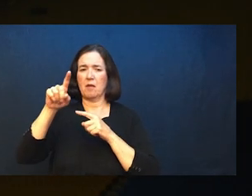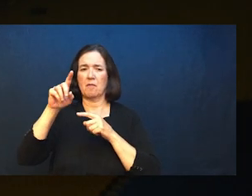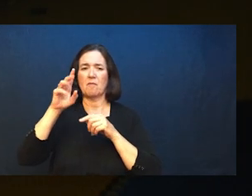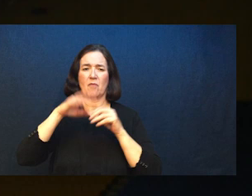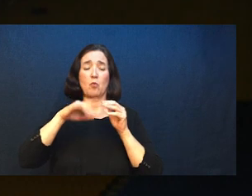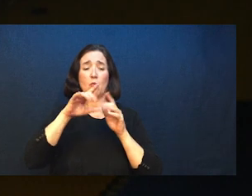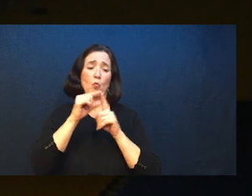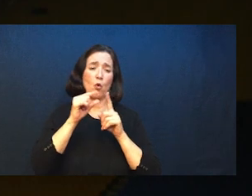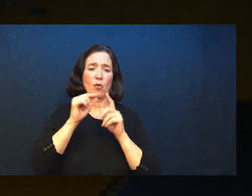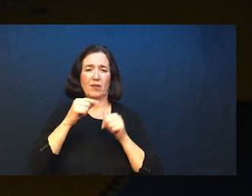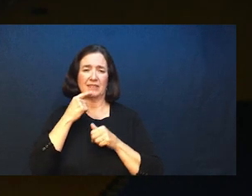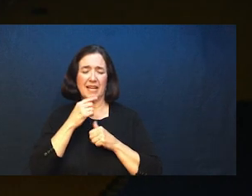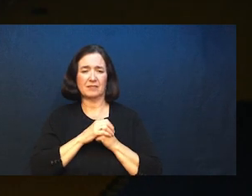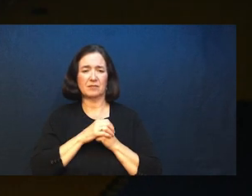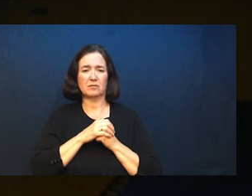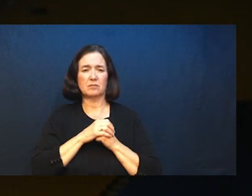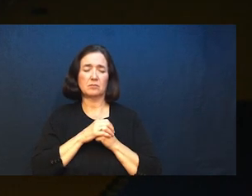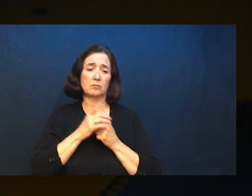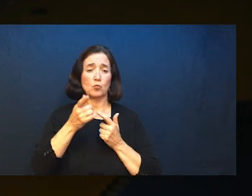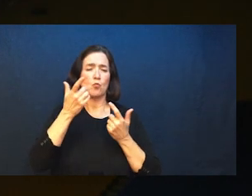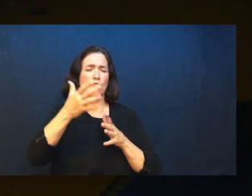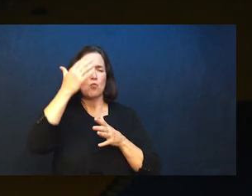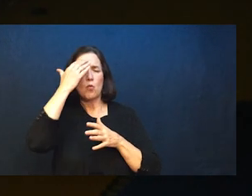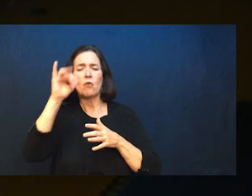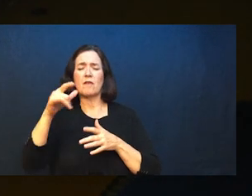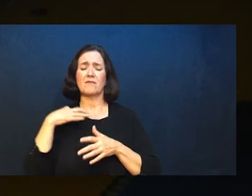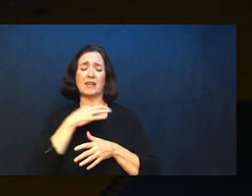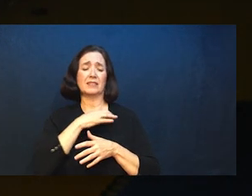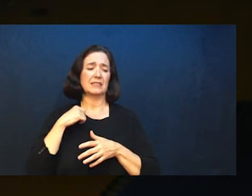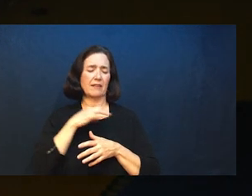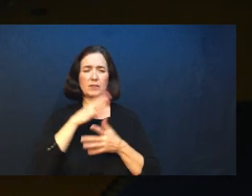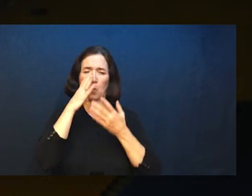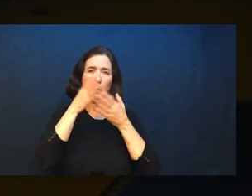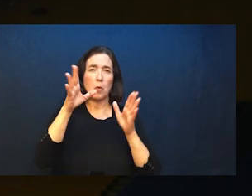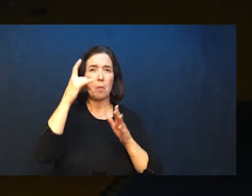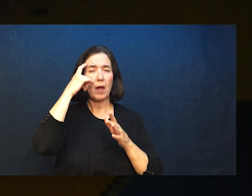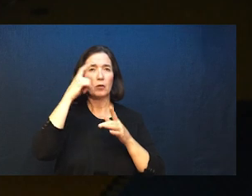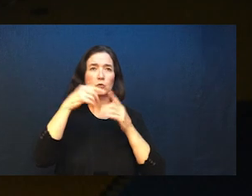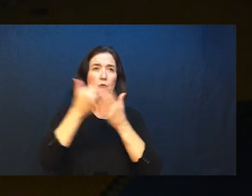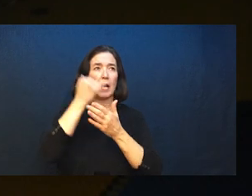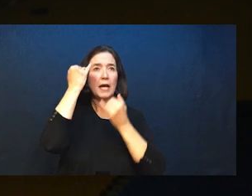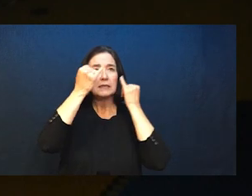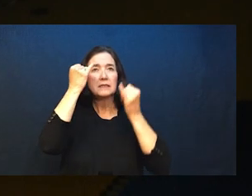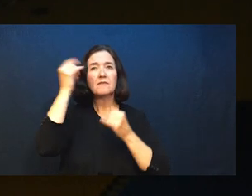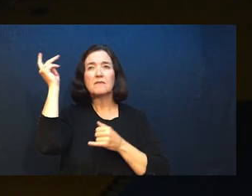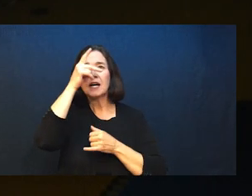more to the recipient than words can express. As you're well aware, our faculty and staff have opened your mind to new ideas